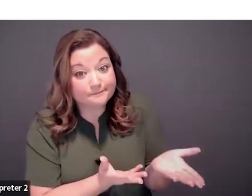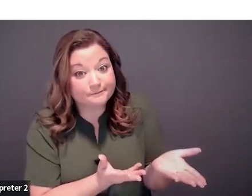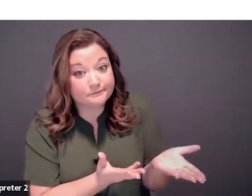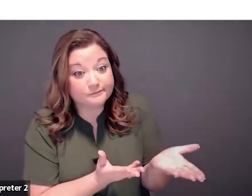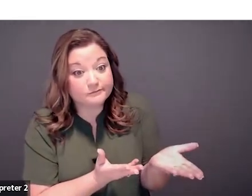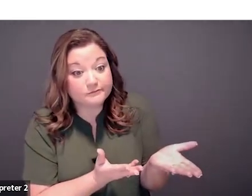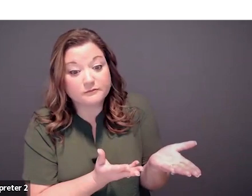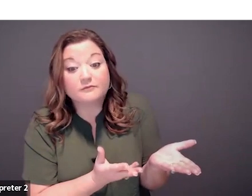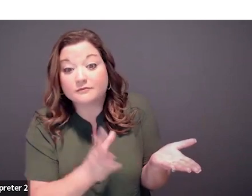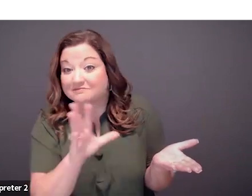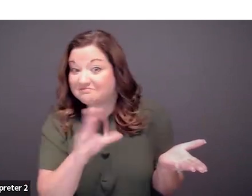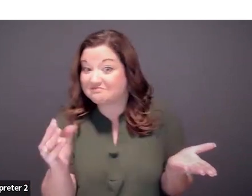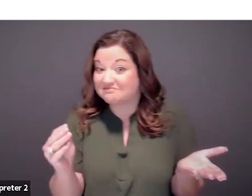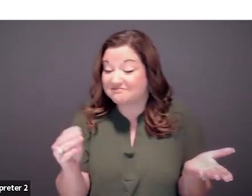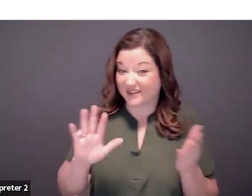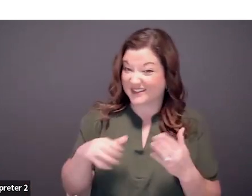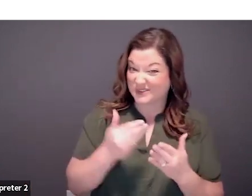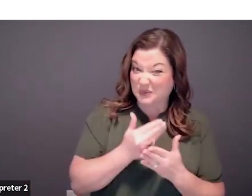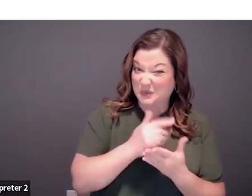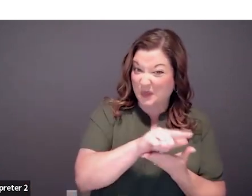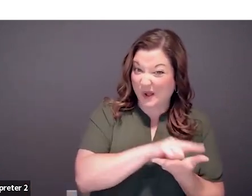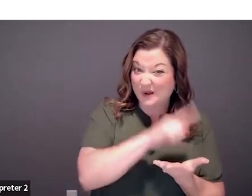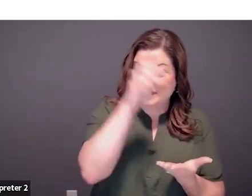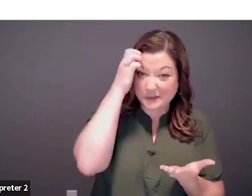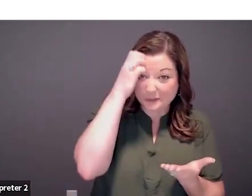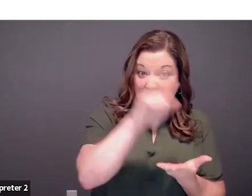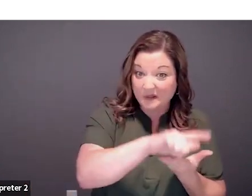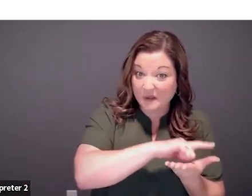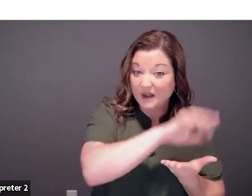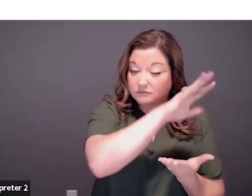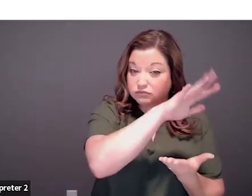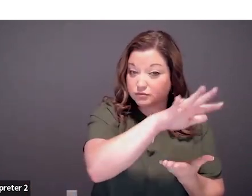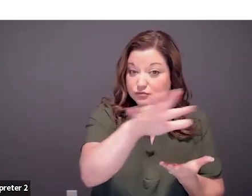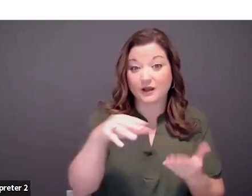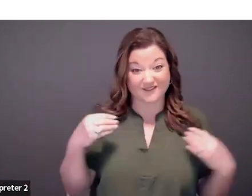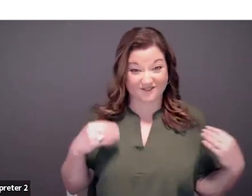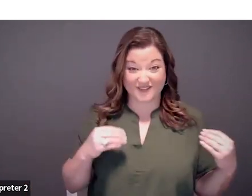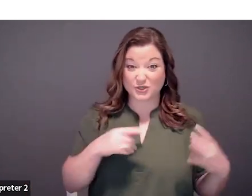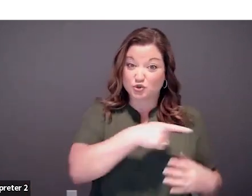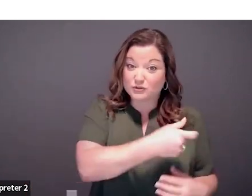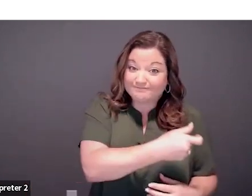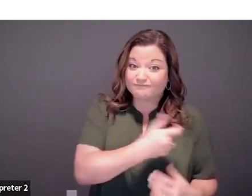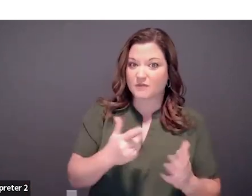Per some of the new laws, like the European legislation, vendors are actually required to have information